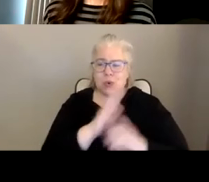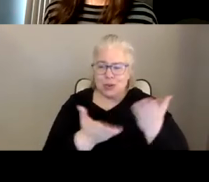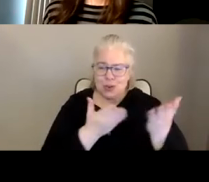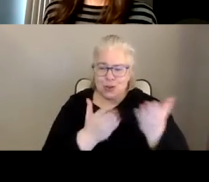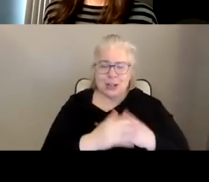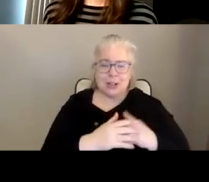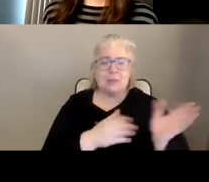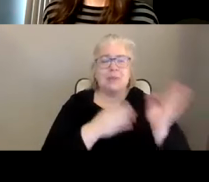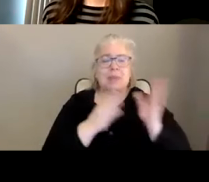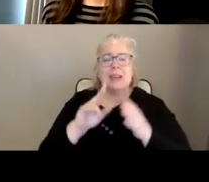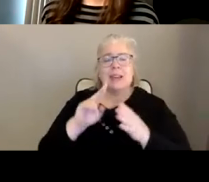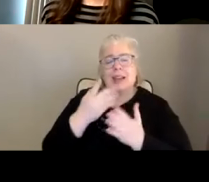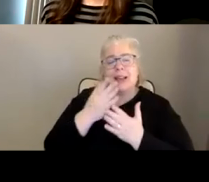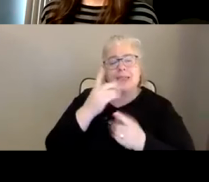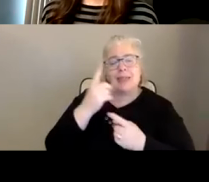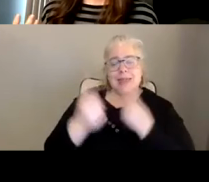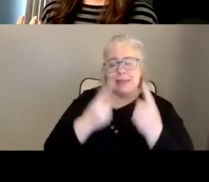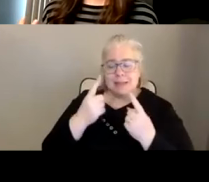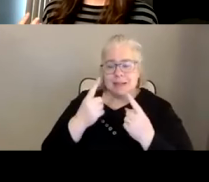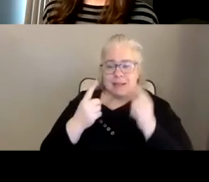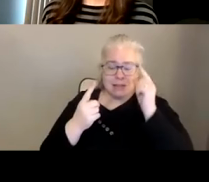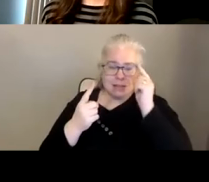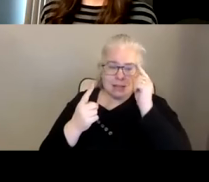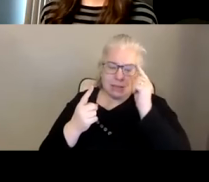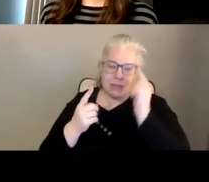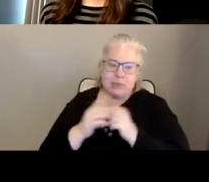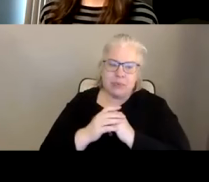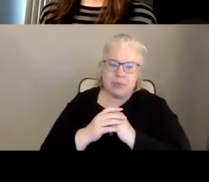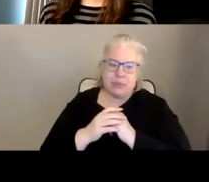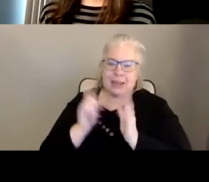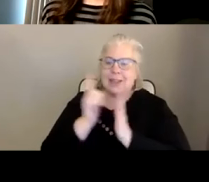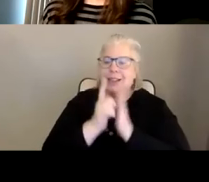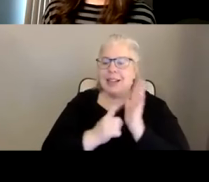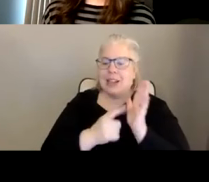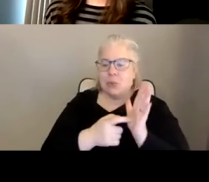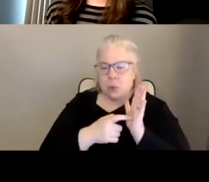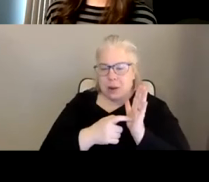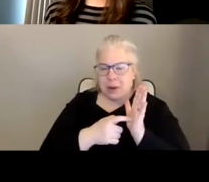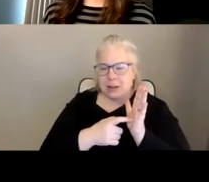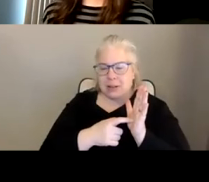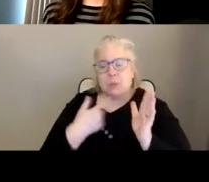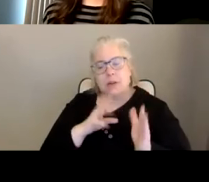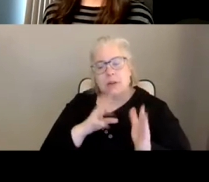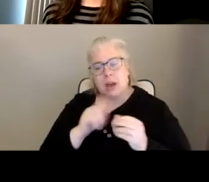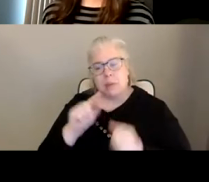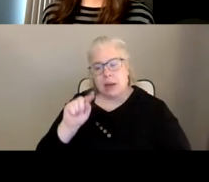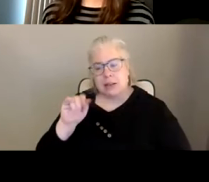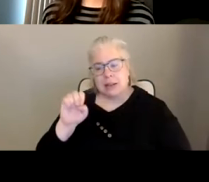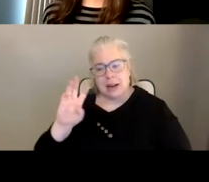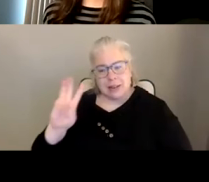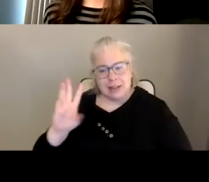The second area to consider is the legal requirements. So we've talked about Title IV and federal requirements